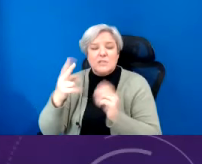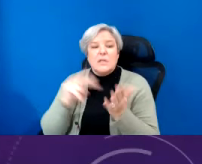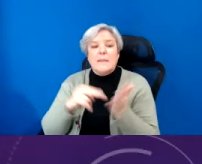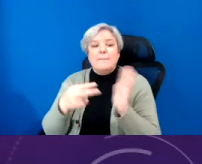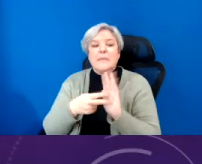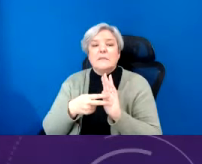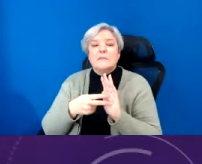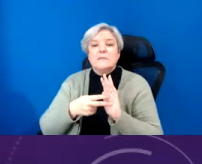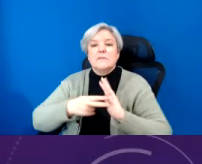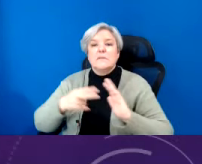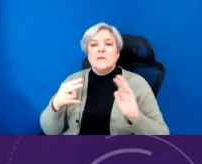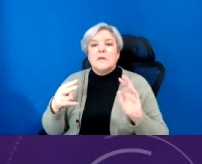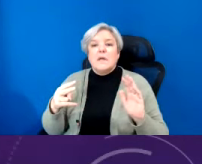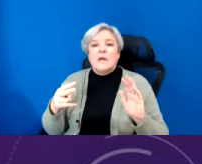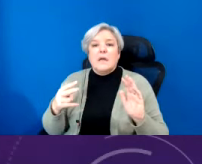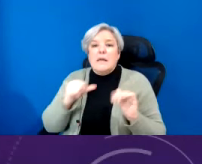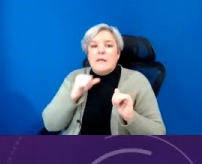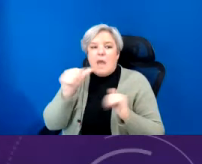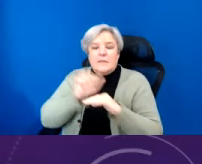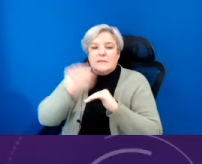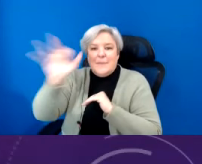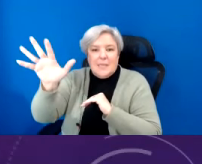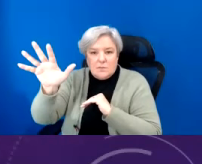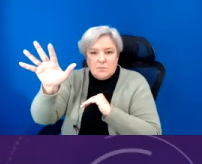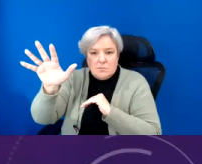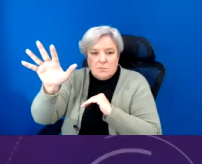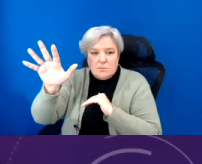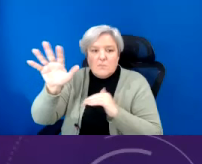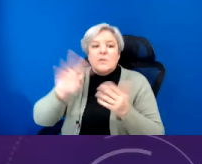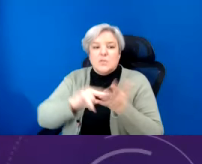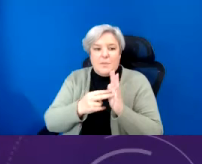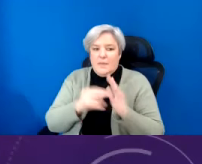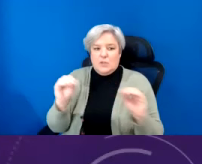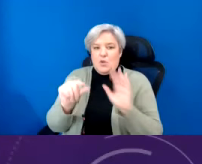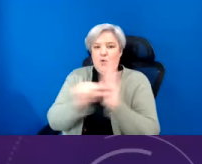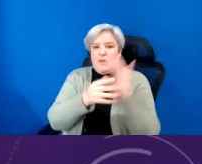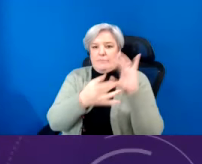if it was a non submitted assignment and there was no grade associated with it